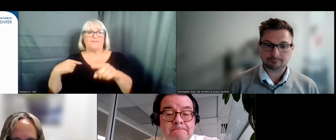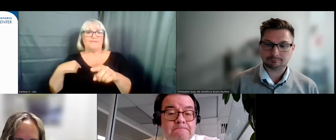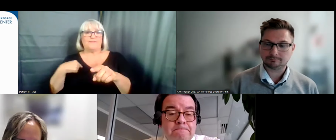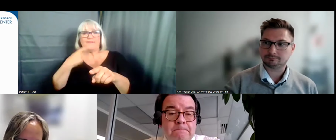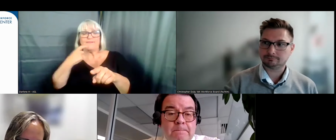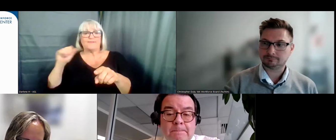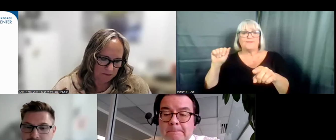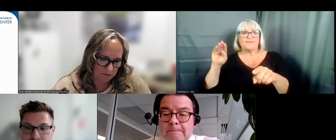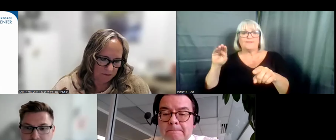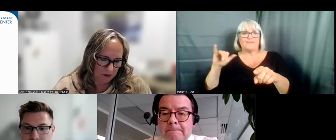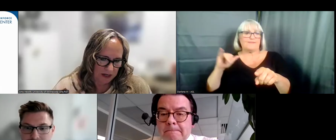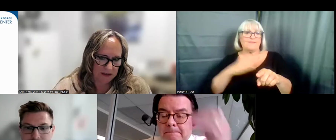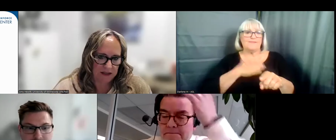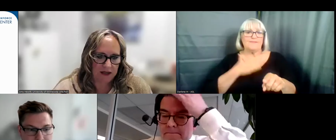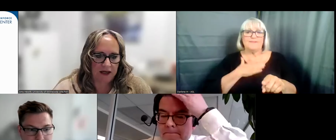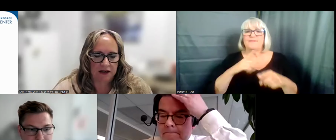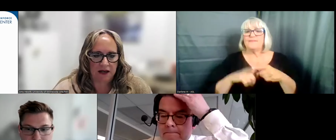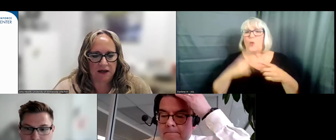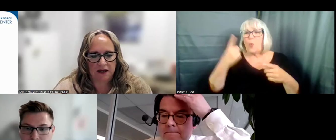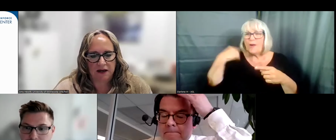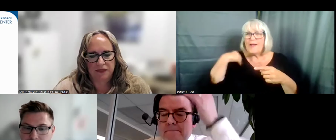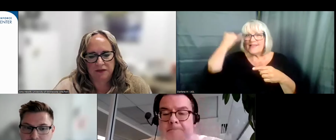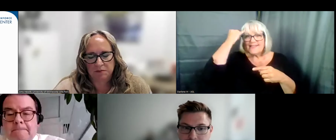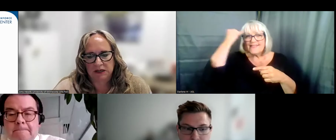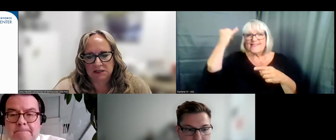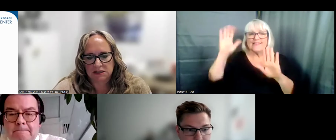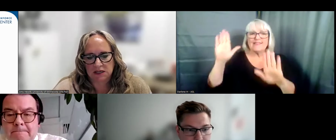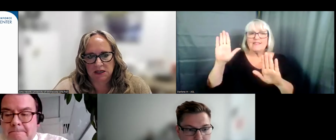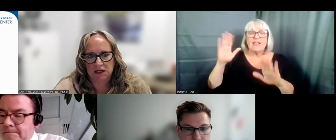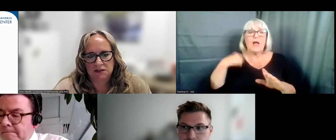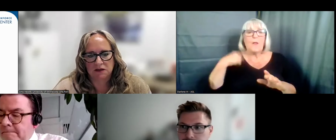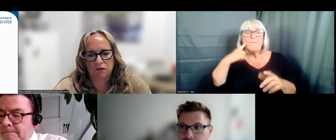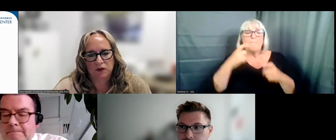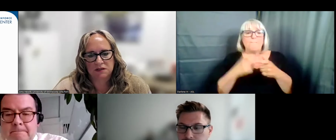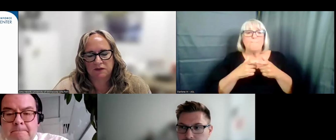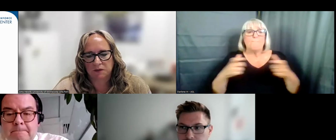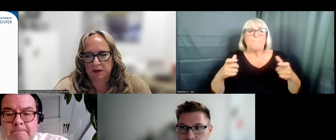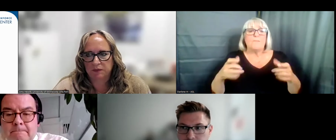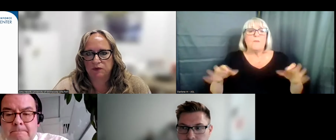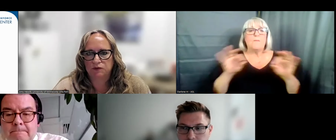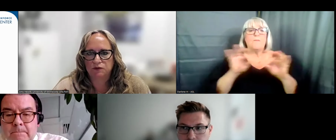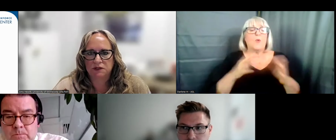I'm happy to share one idea and I think the biggest thing is the voice of the people